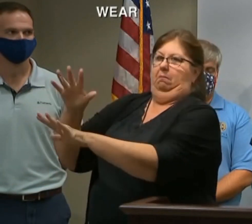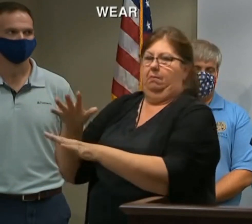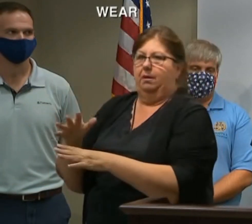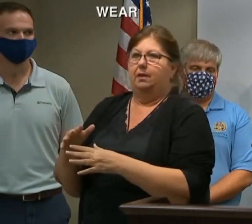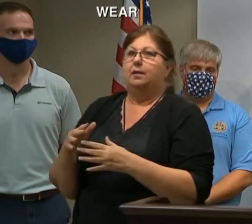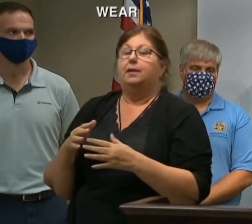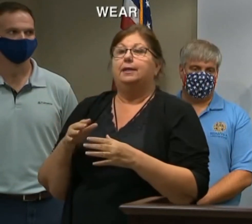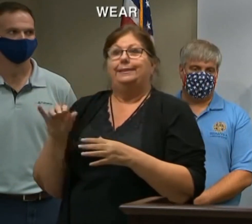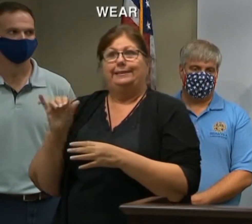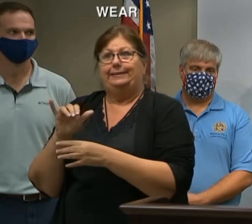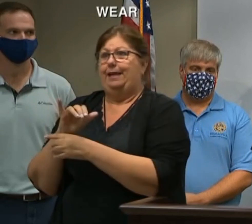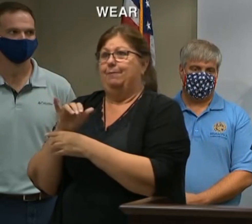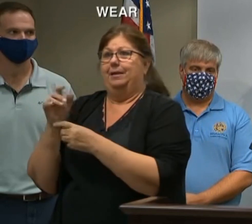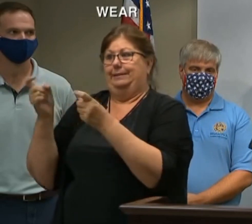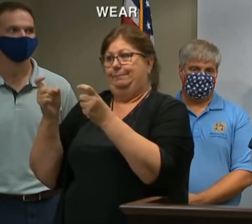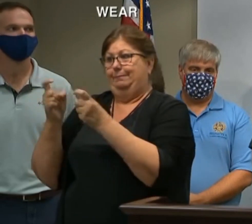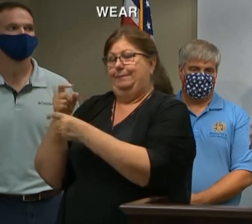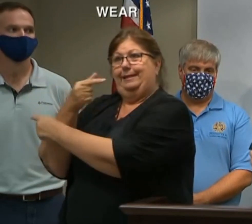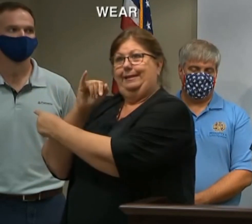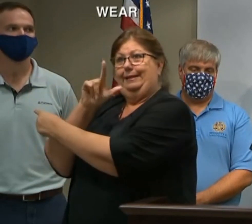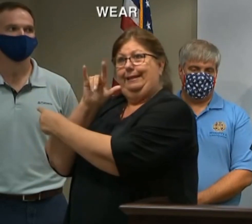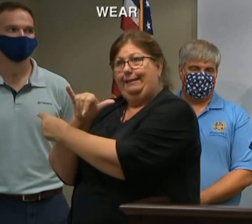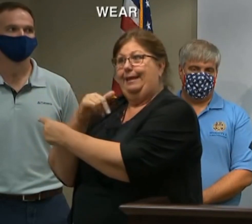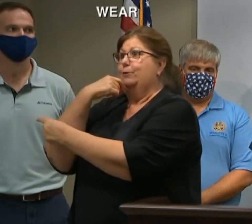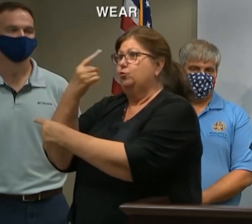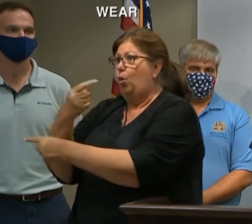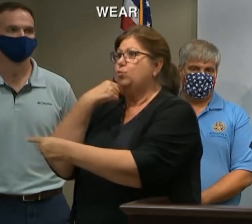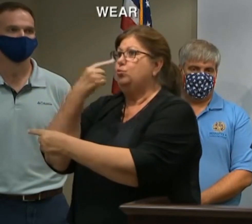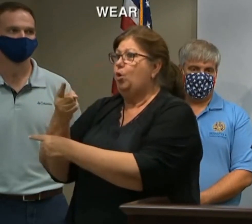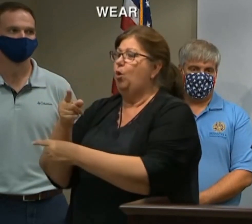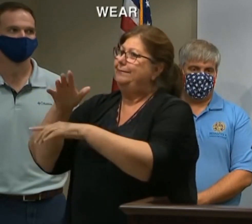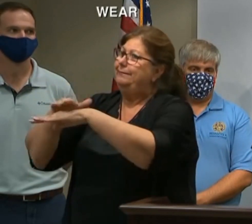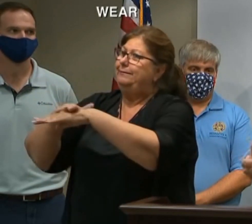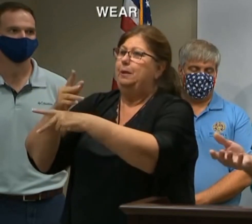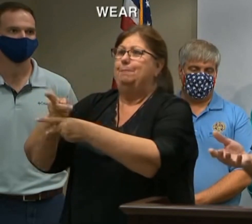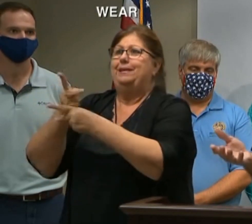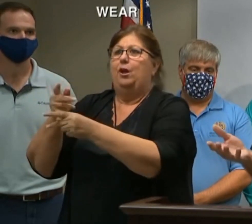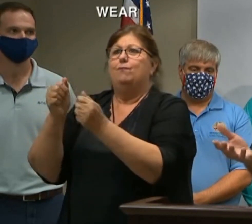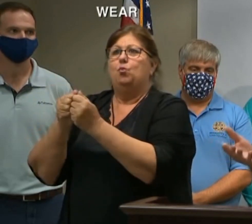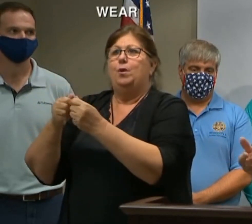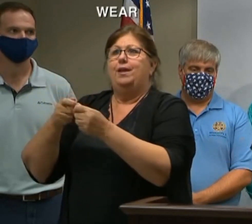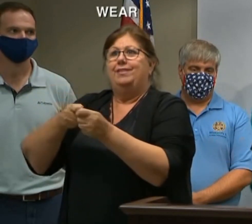you know folks you have to be careful with chainsaws careful with your generators uh we're the coroner hasn't confirmed